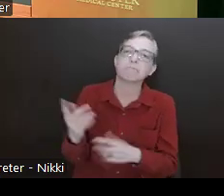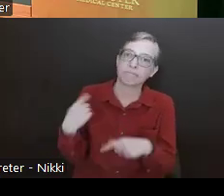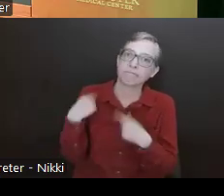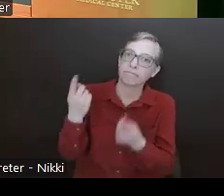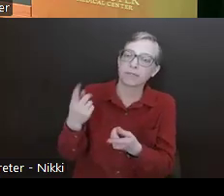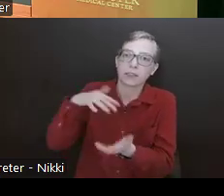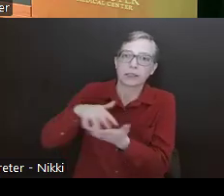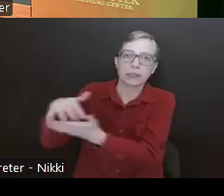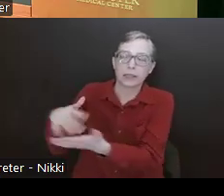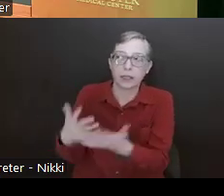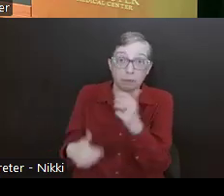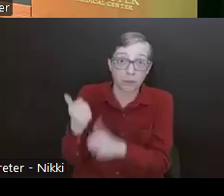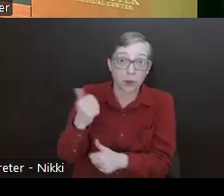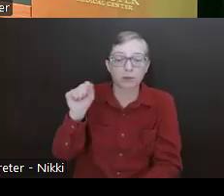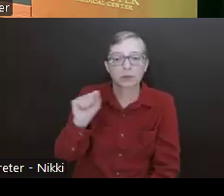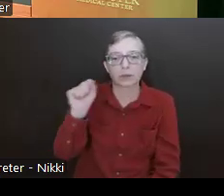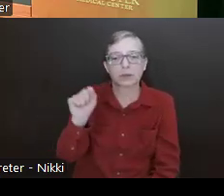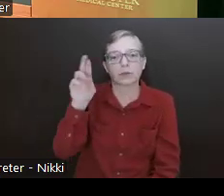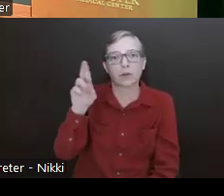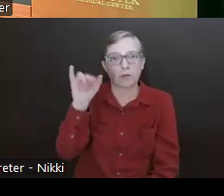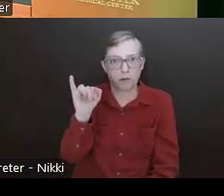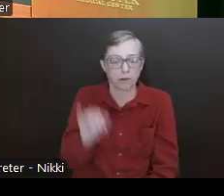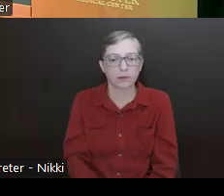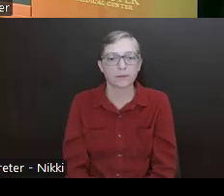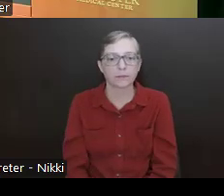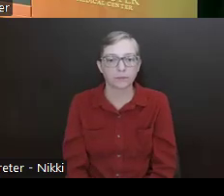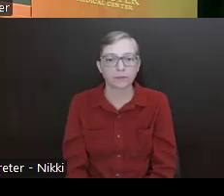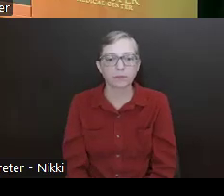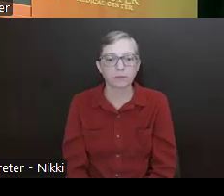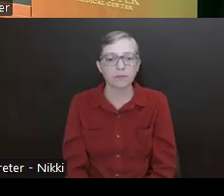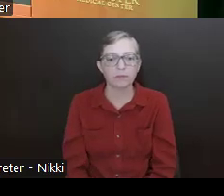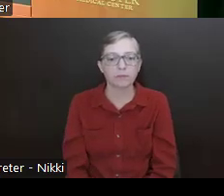is a little bit different uh there were a few kind of early pilot studies that suggested that